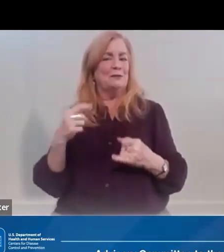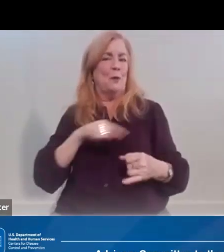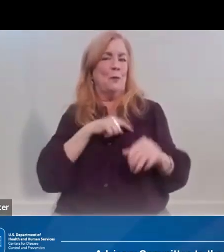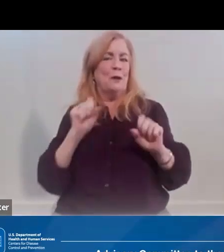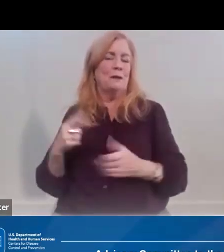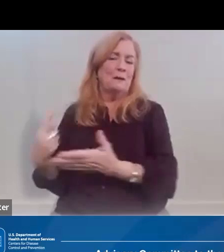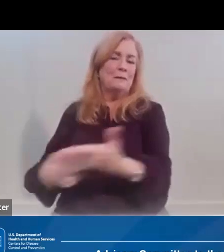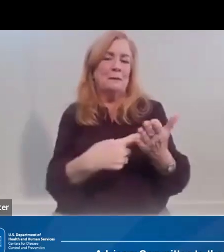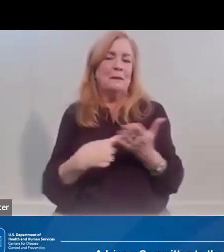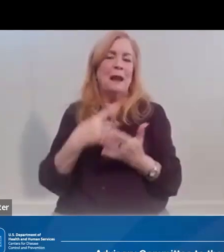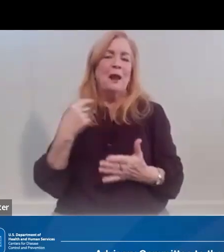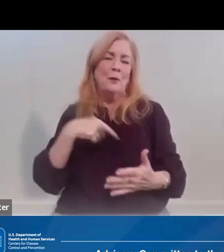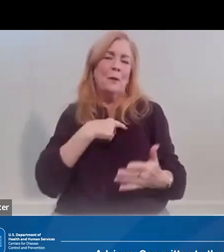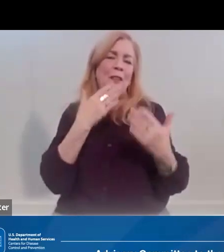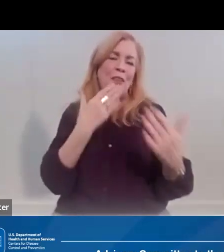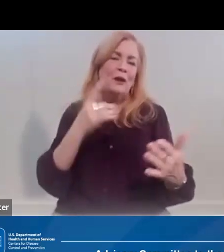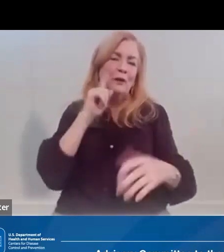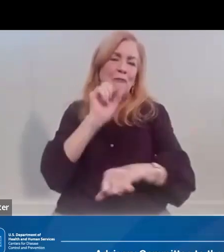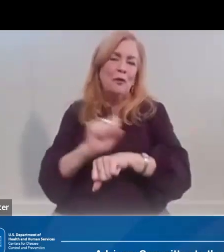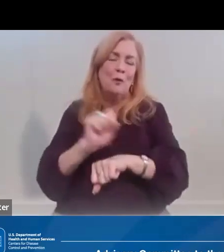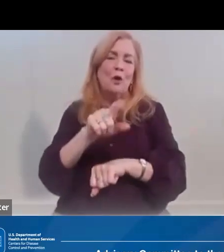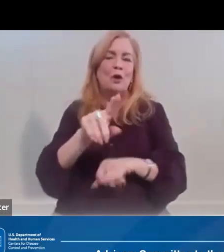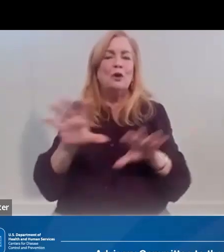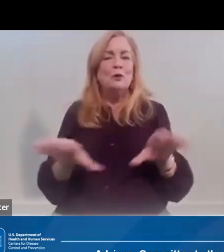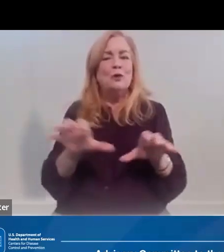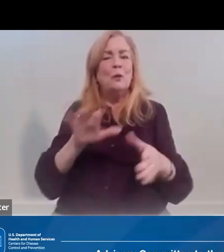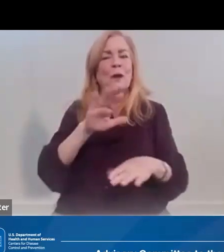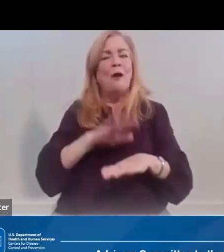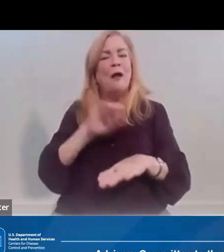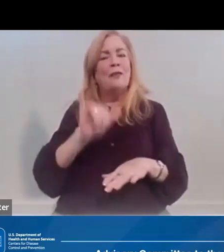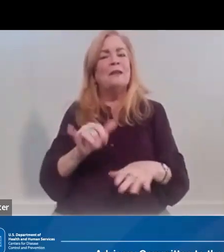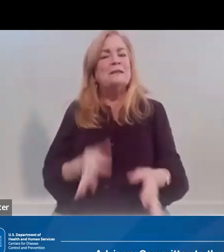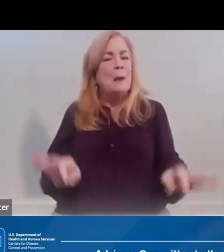that you're doing on this very important but difficult issue to move it forward.